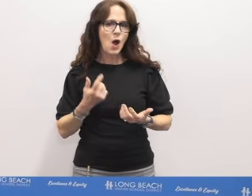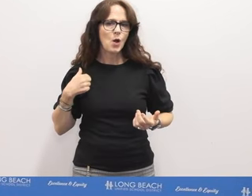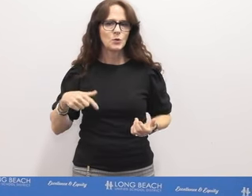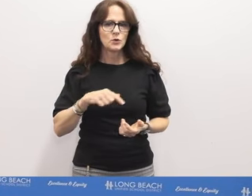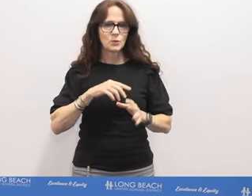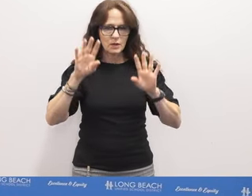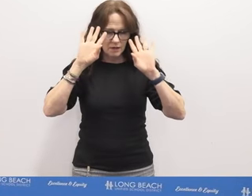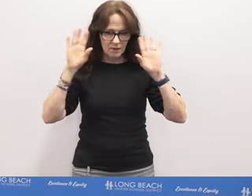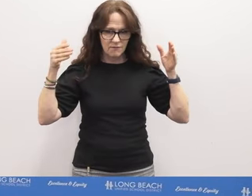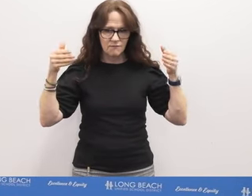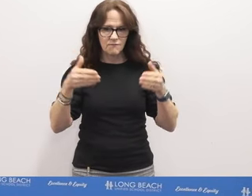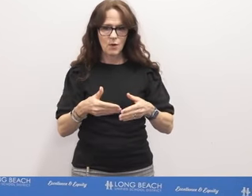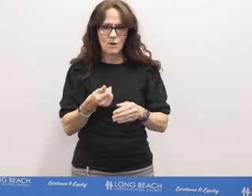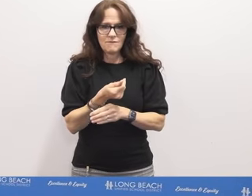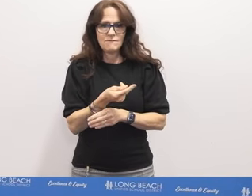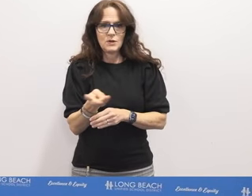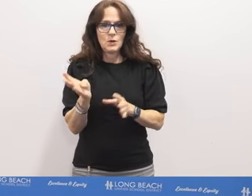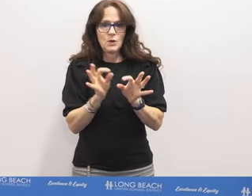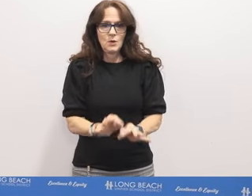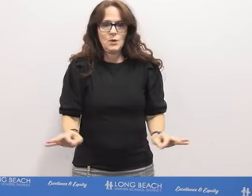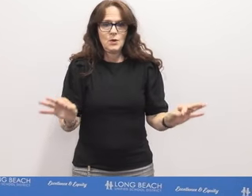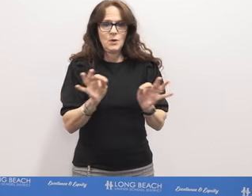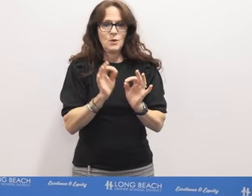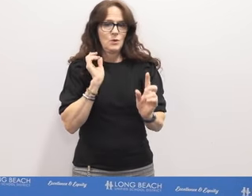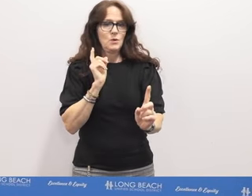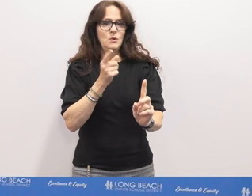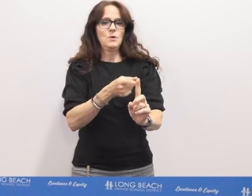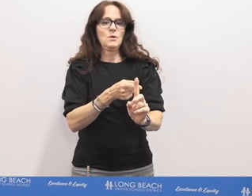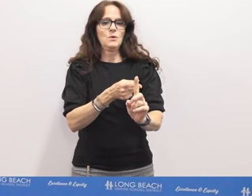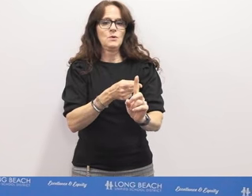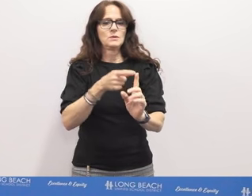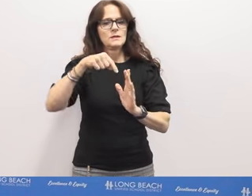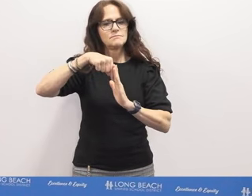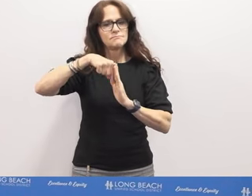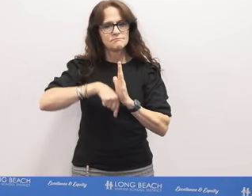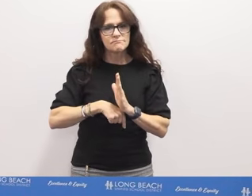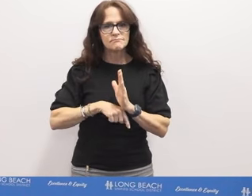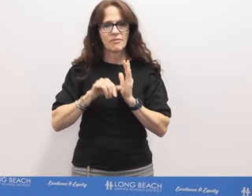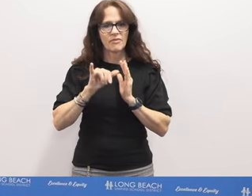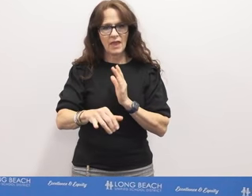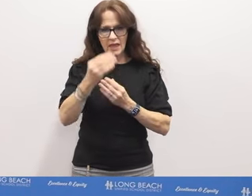a few key goals and really go deeper into that information, go deeper into that data.